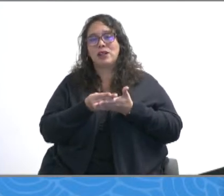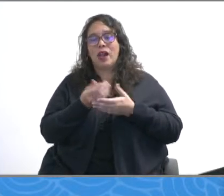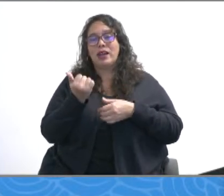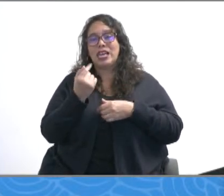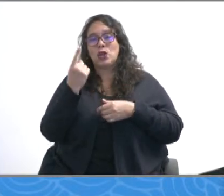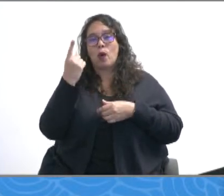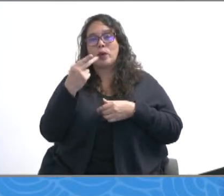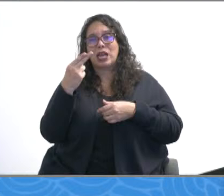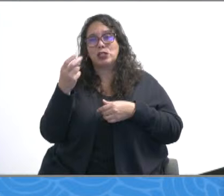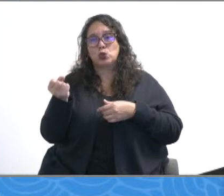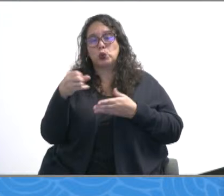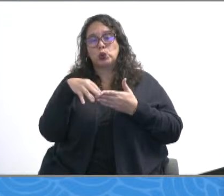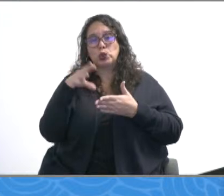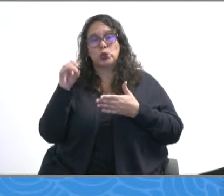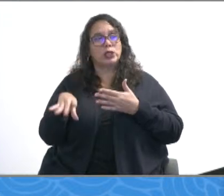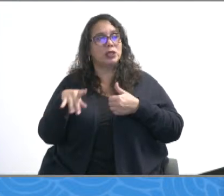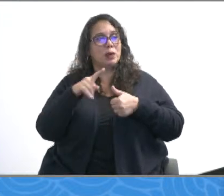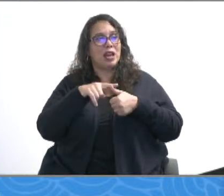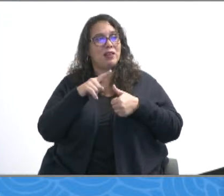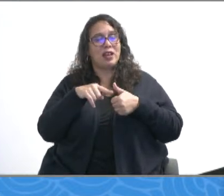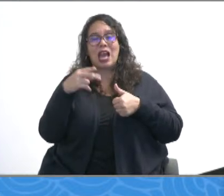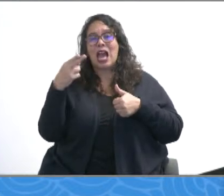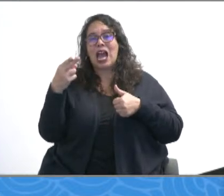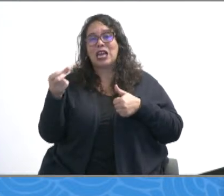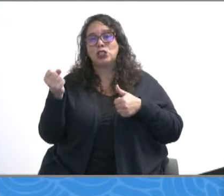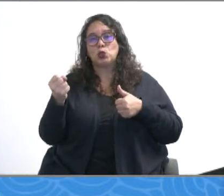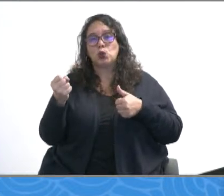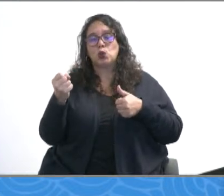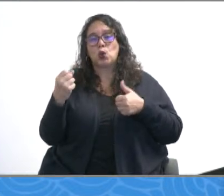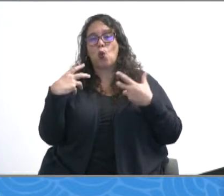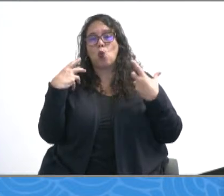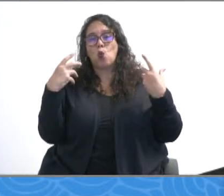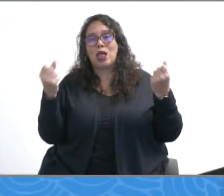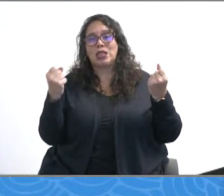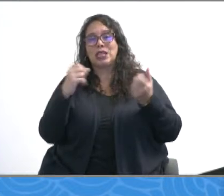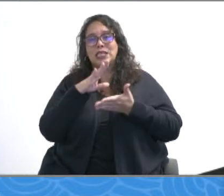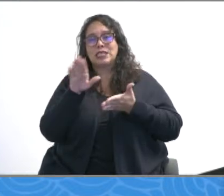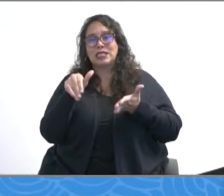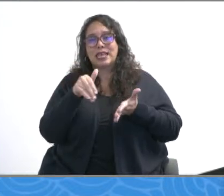we have high school wellness centers at all of our high schools, and this is so that we can have some,